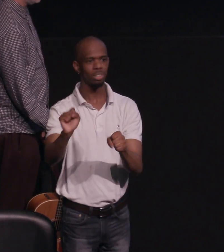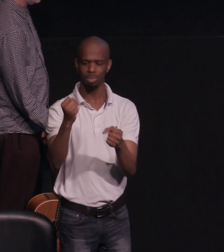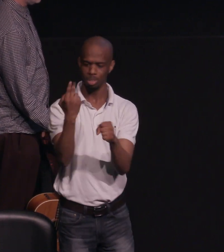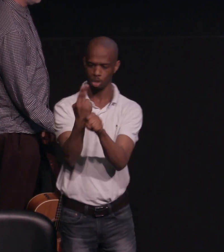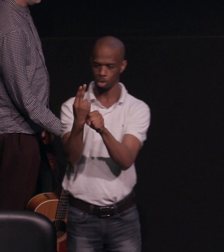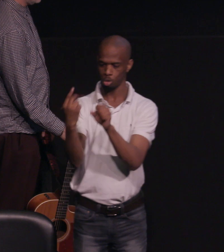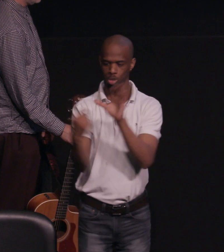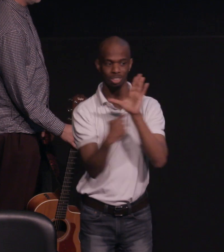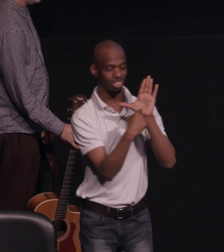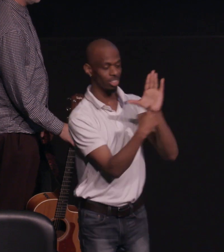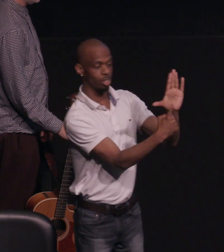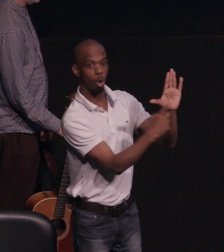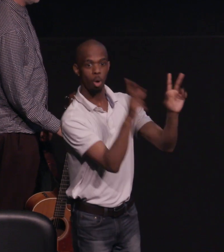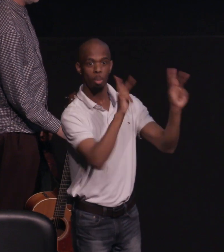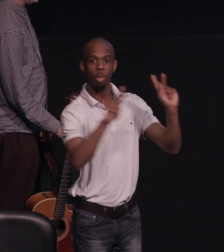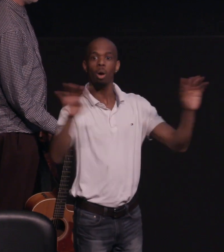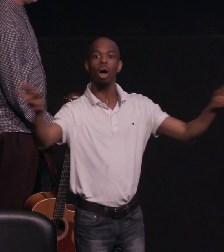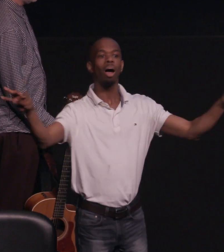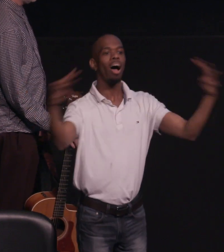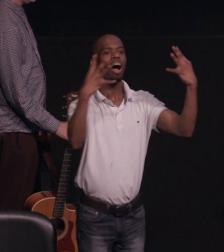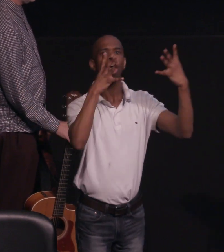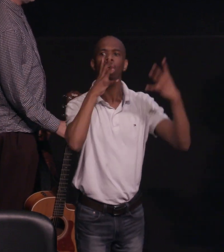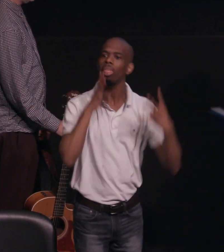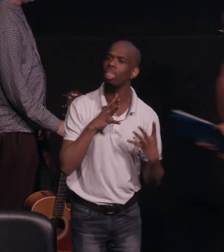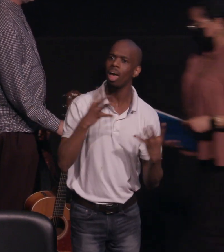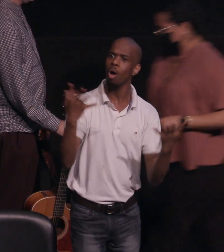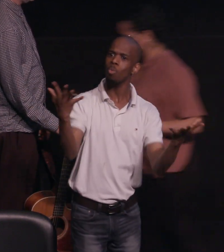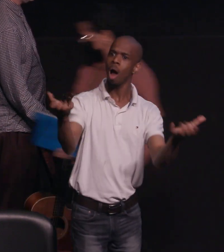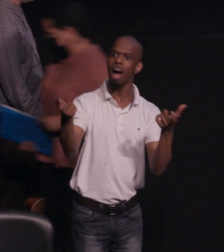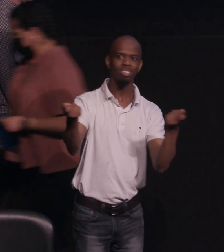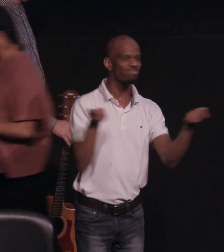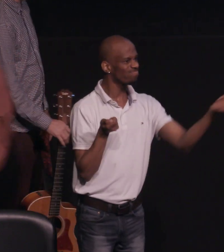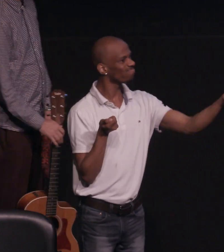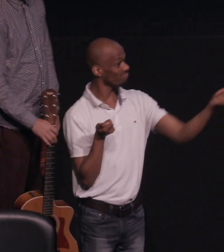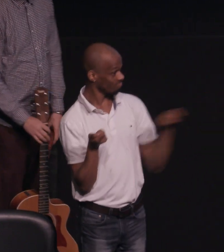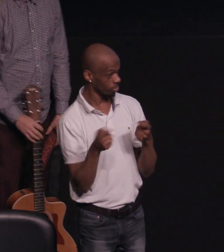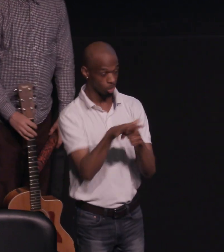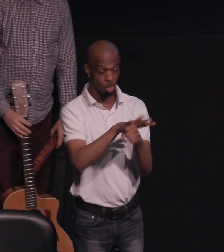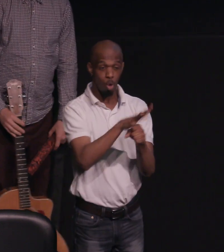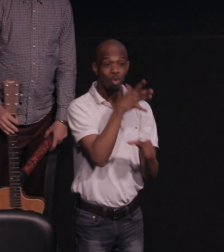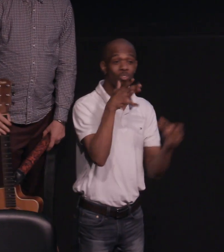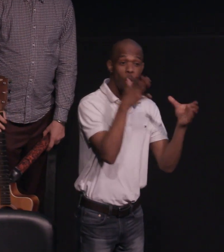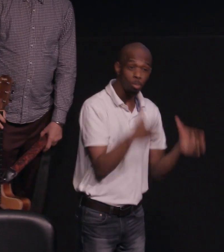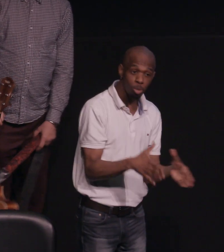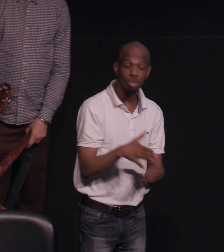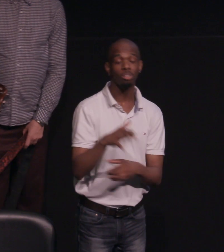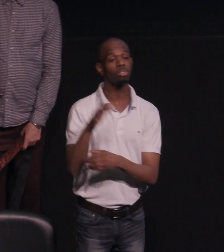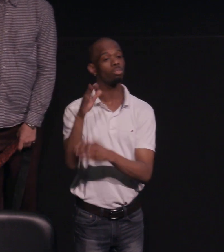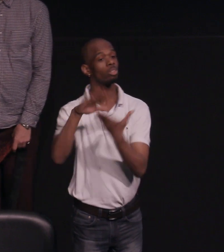of programming around it, so bring in local chefs, bring in local farmers, bring in local community activists,